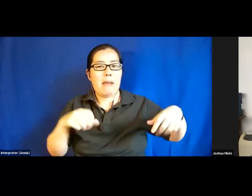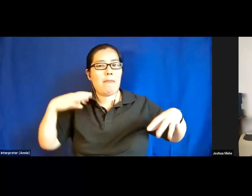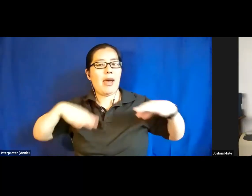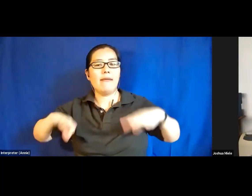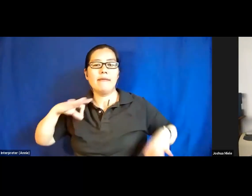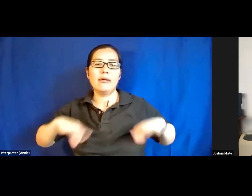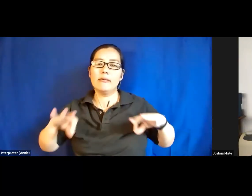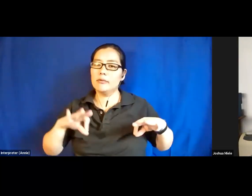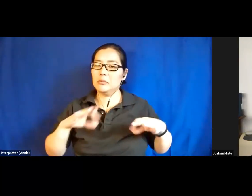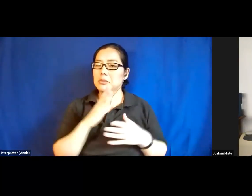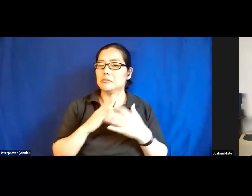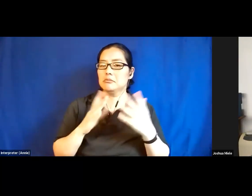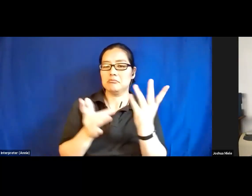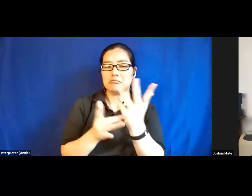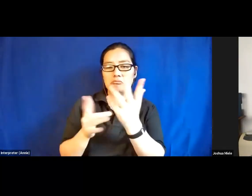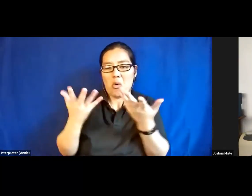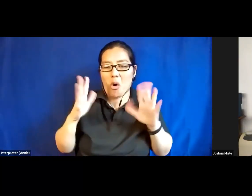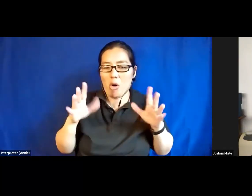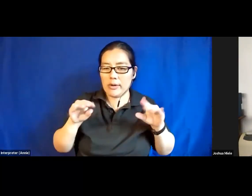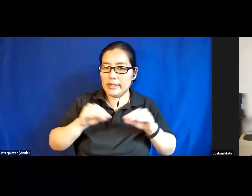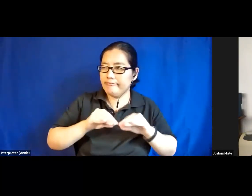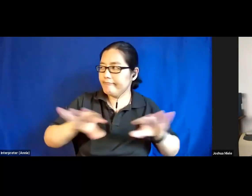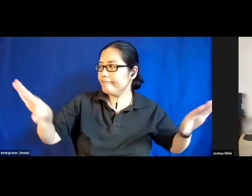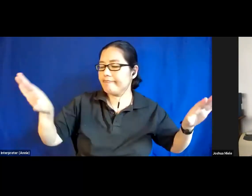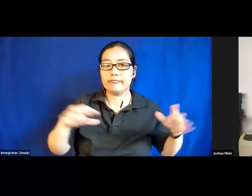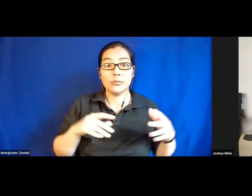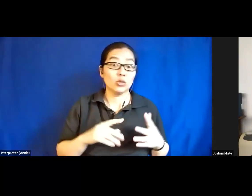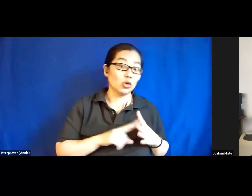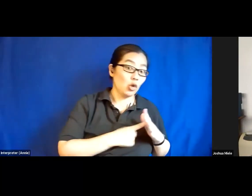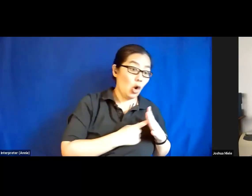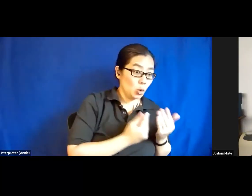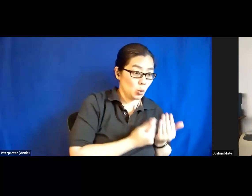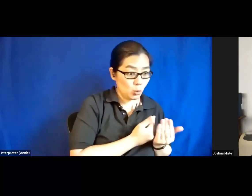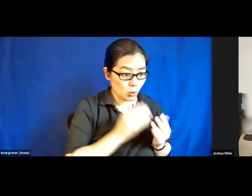some of the technologies that are e MERJ merging, some of the technologies our panelists are